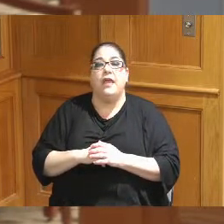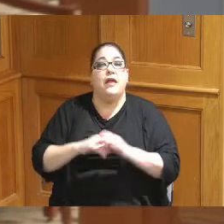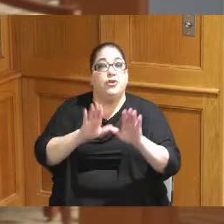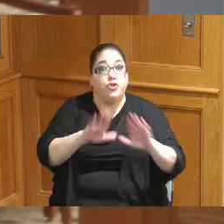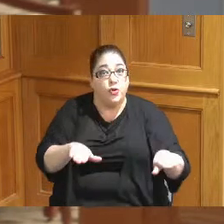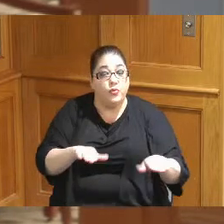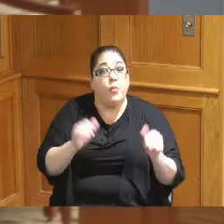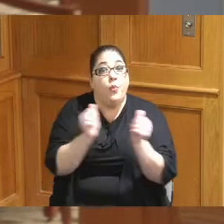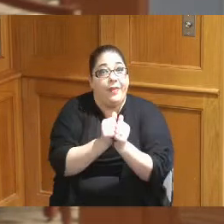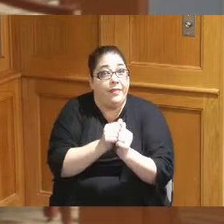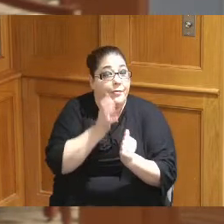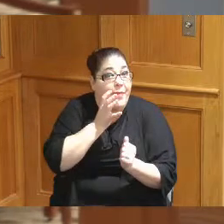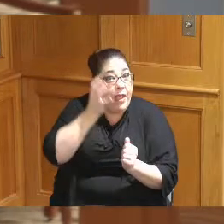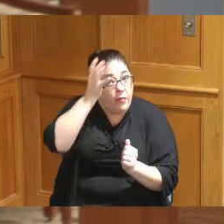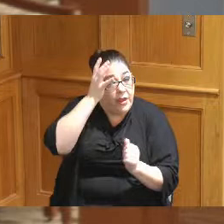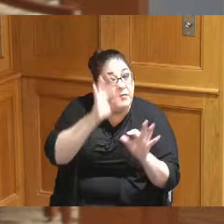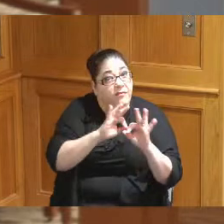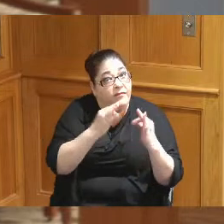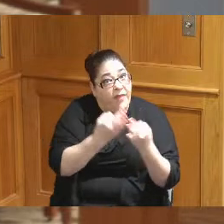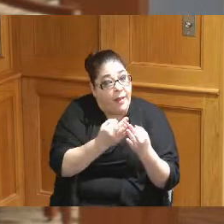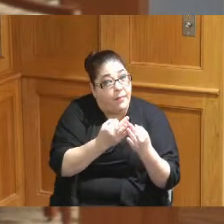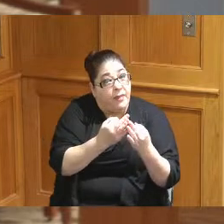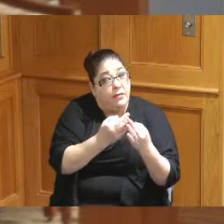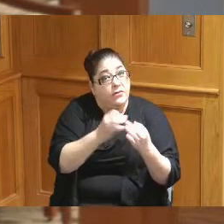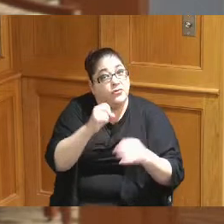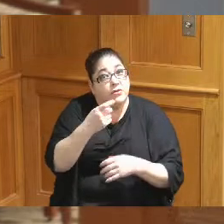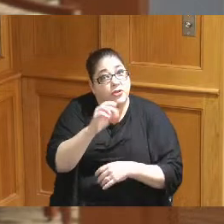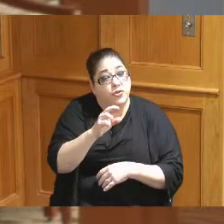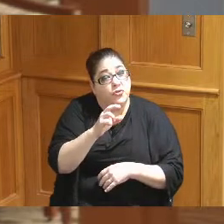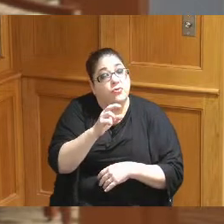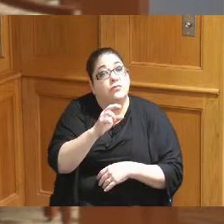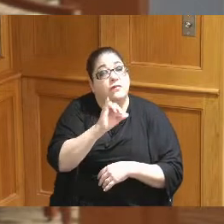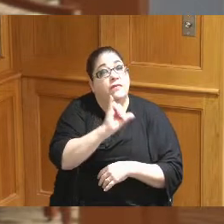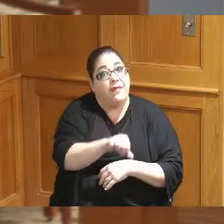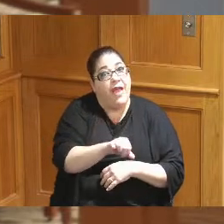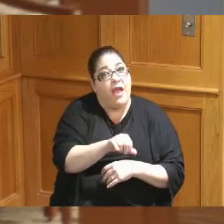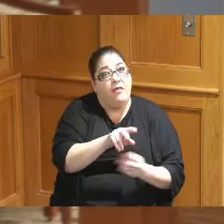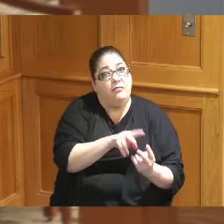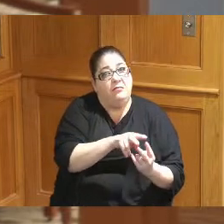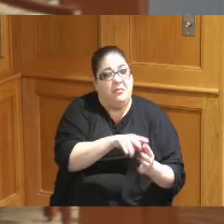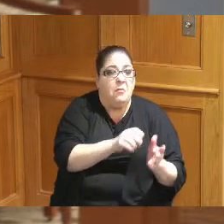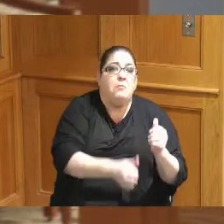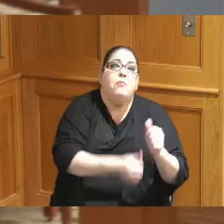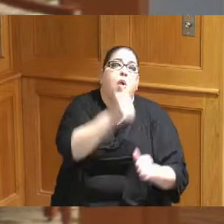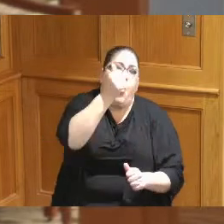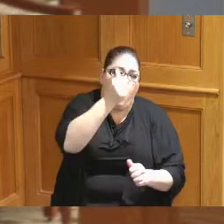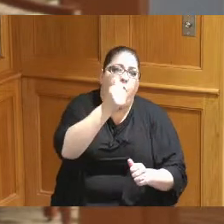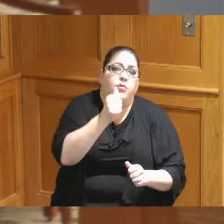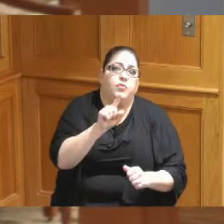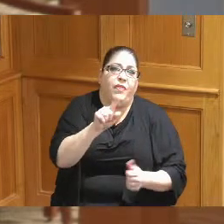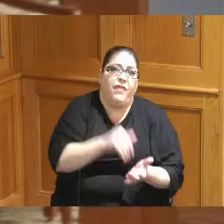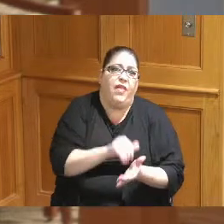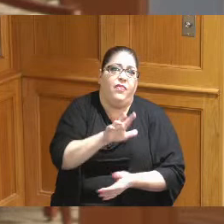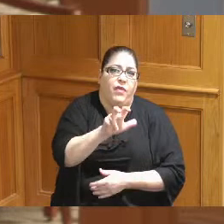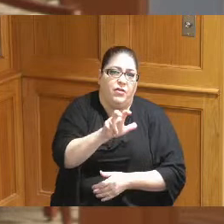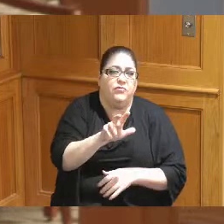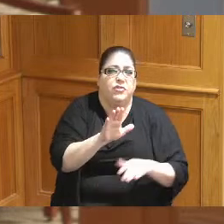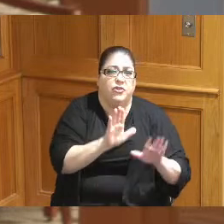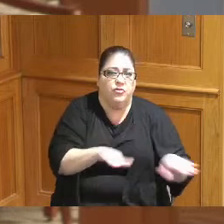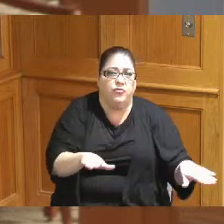staying in one of our family shelters and that would be the majority of that 1300 children the